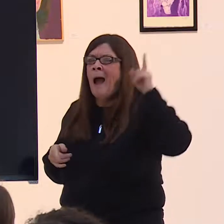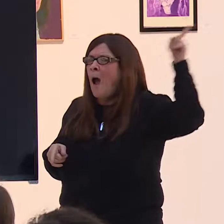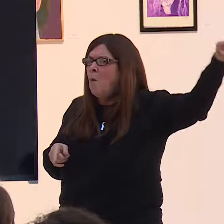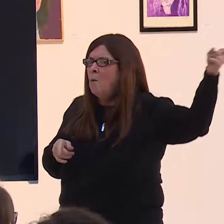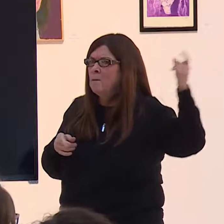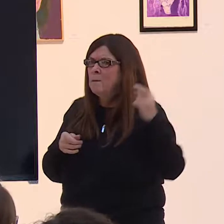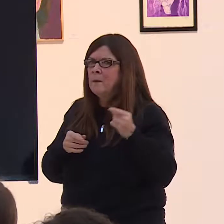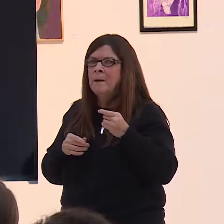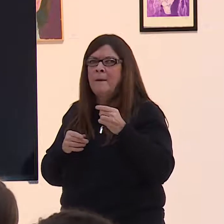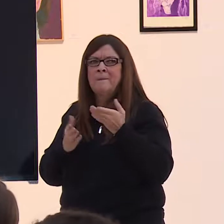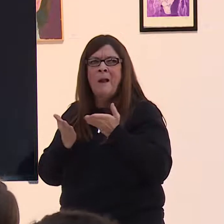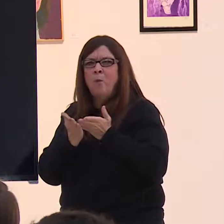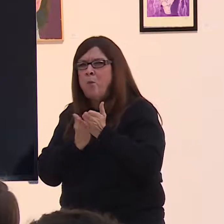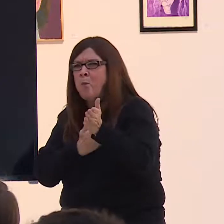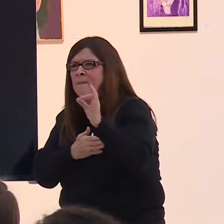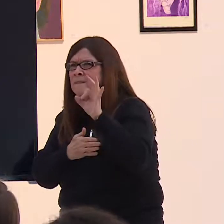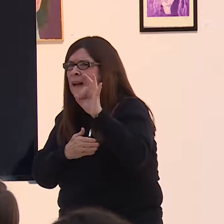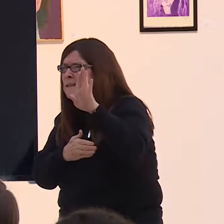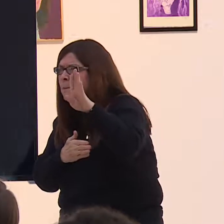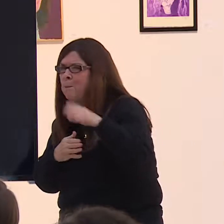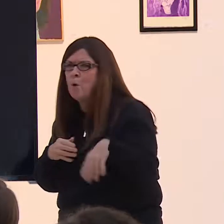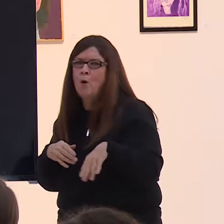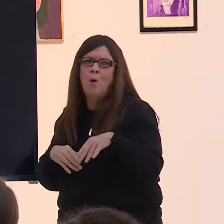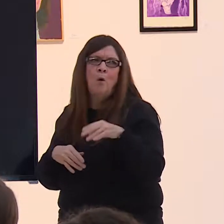of its energy onto the deaf community.